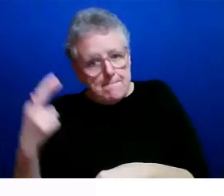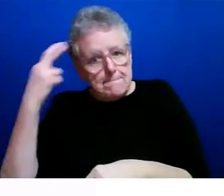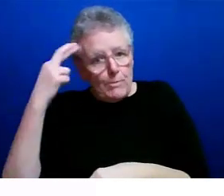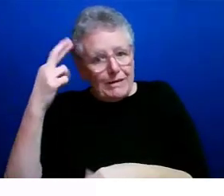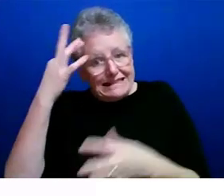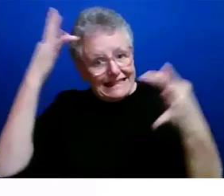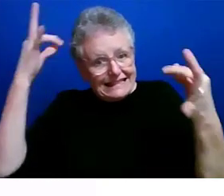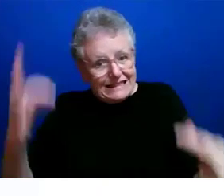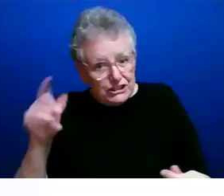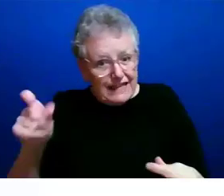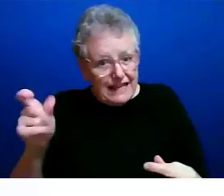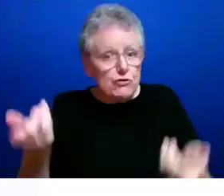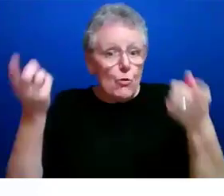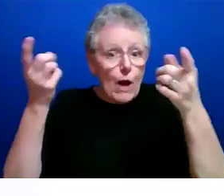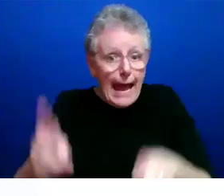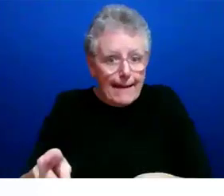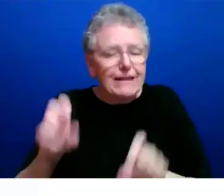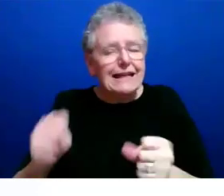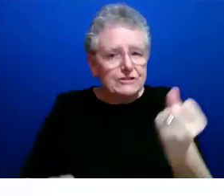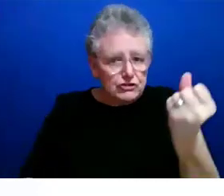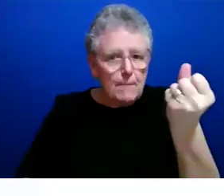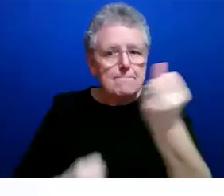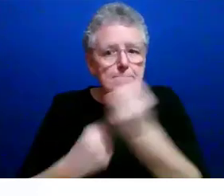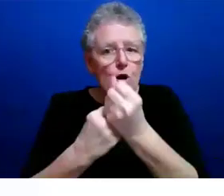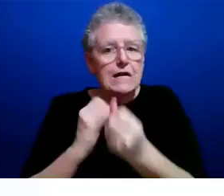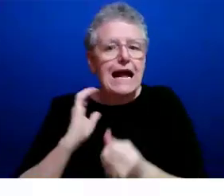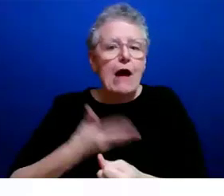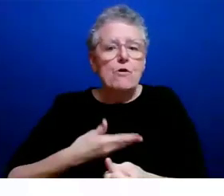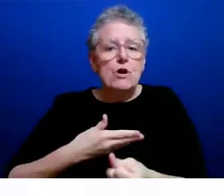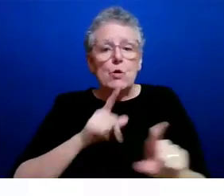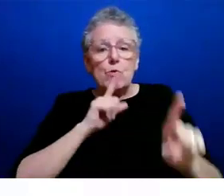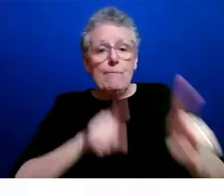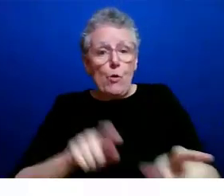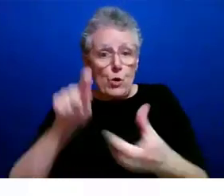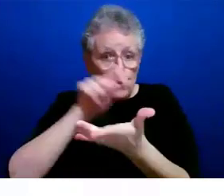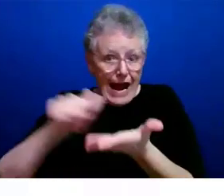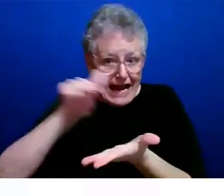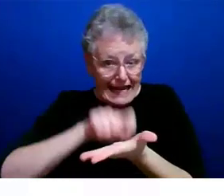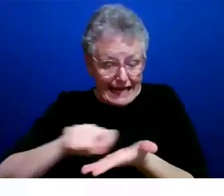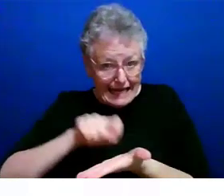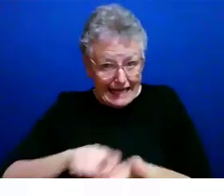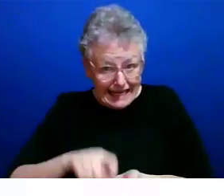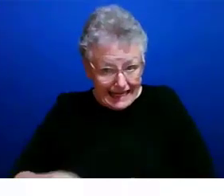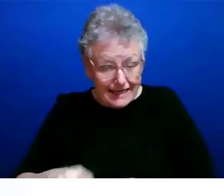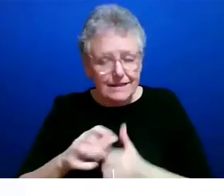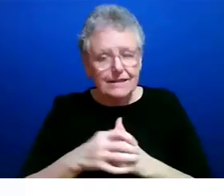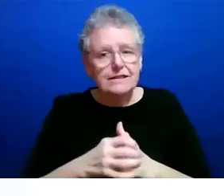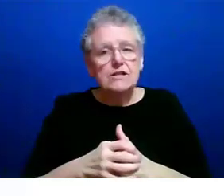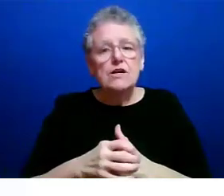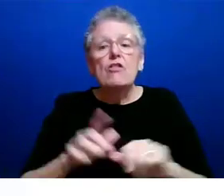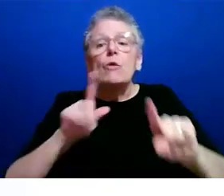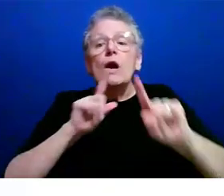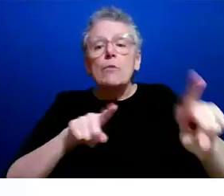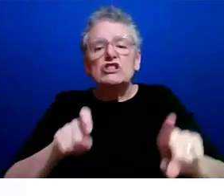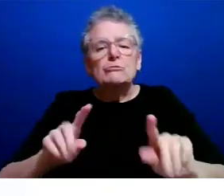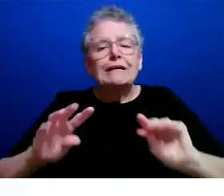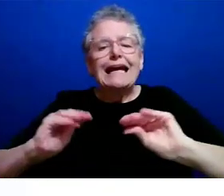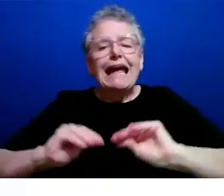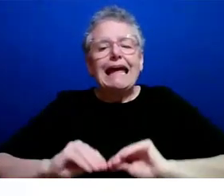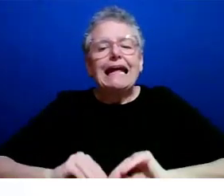that need to be made can support our report-- our report writing. The report should be a clear roadmap,